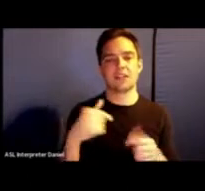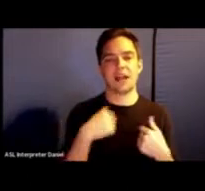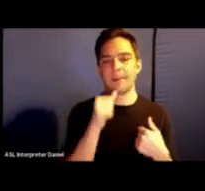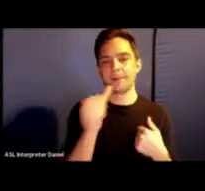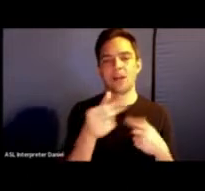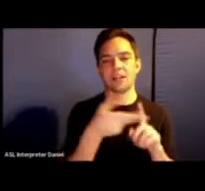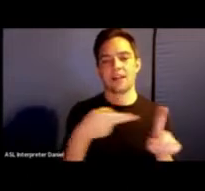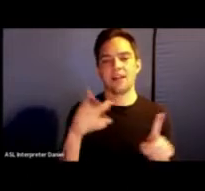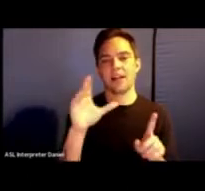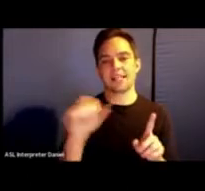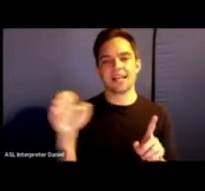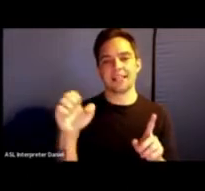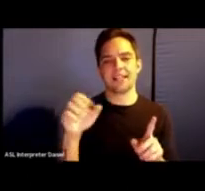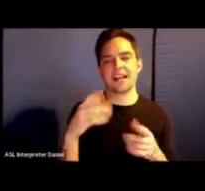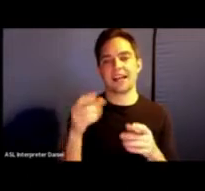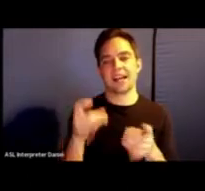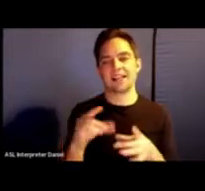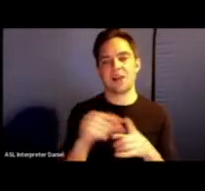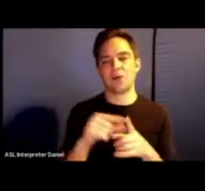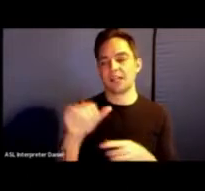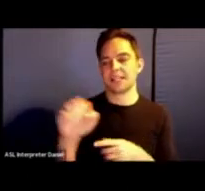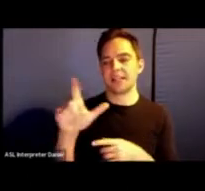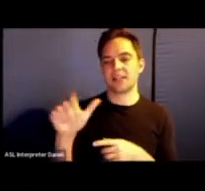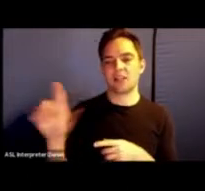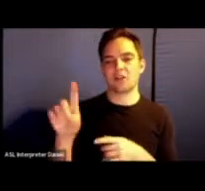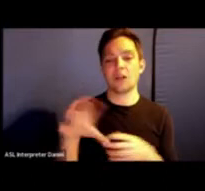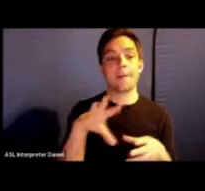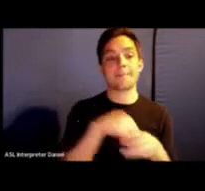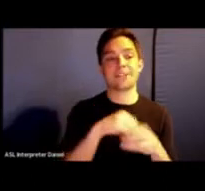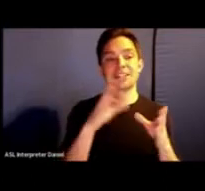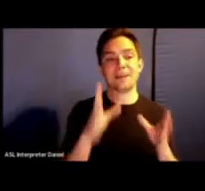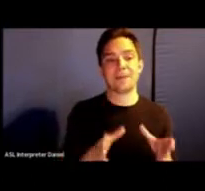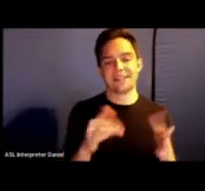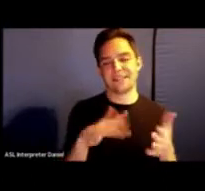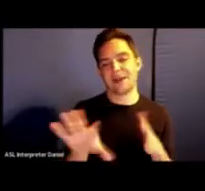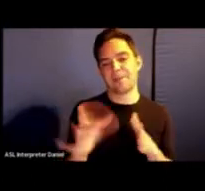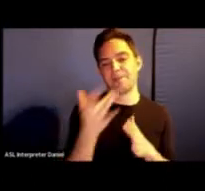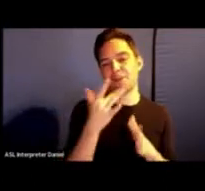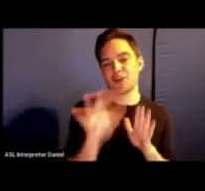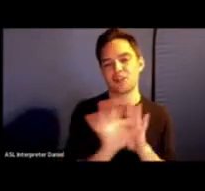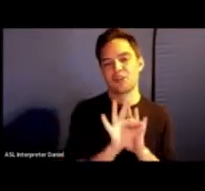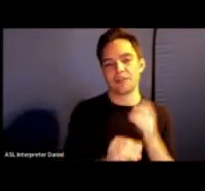actually hate the word caseload. So participant counts is my preferred choice. So there's no